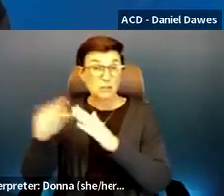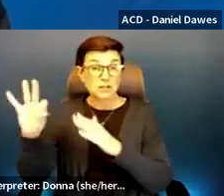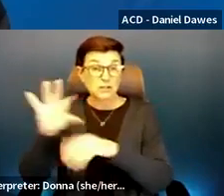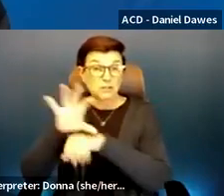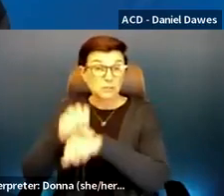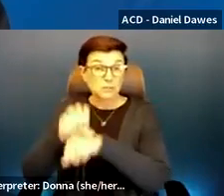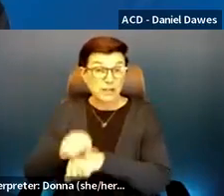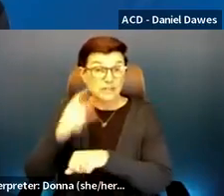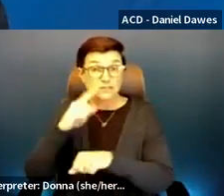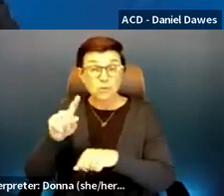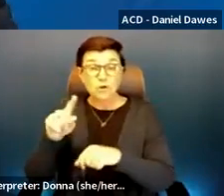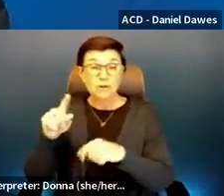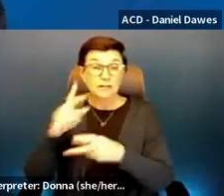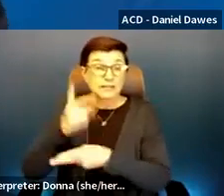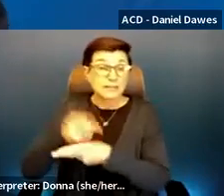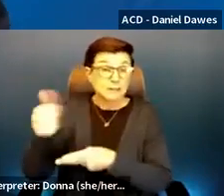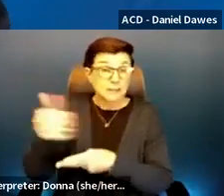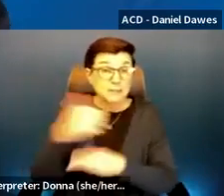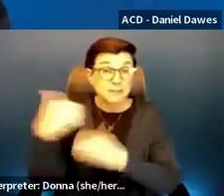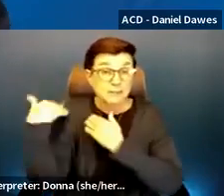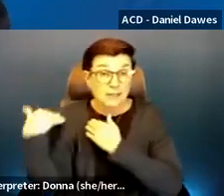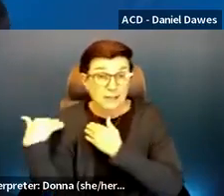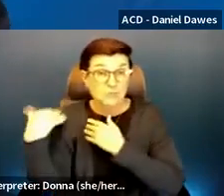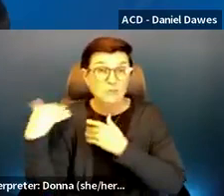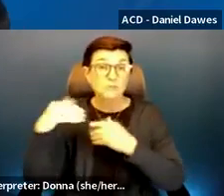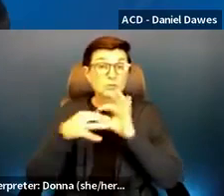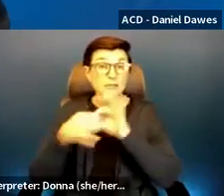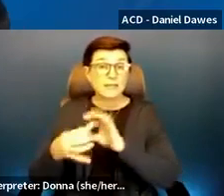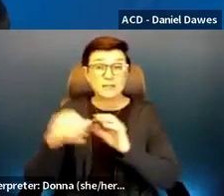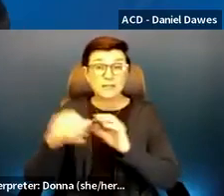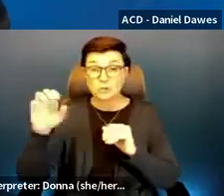to health equity and addressing diversity as well. So wonderful to hear.